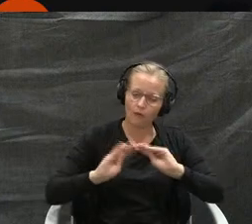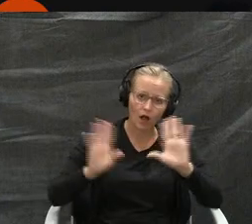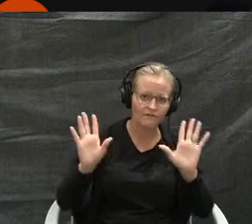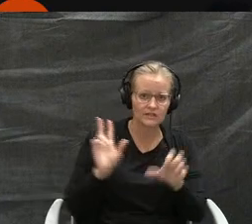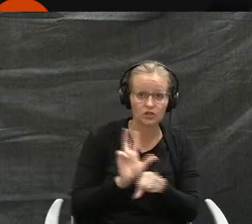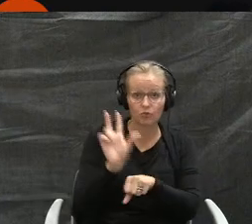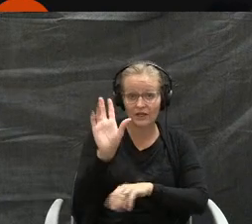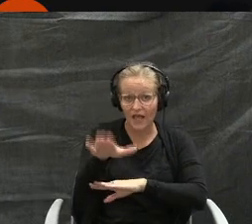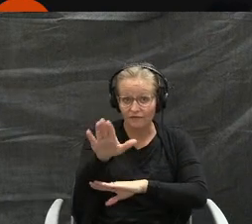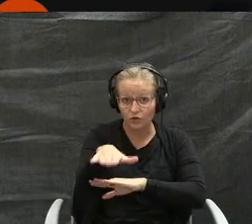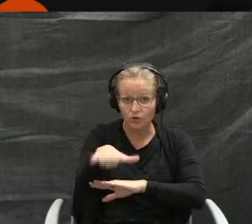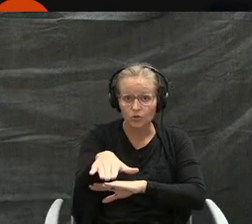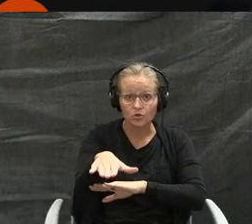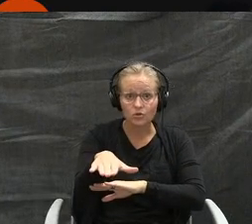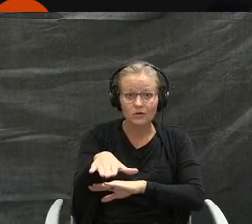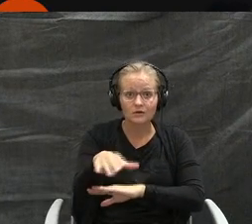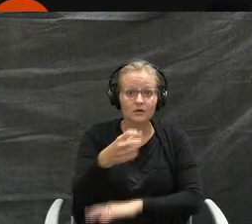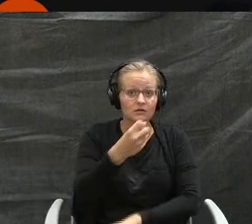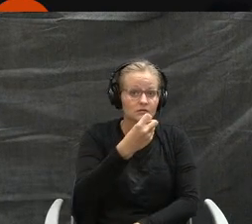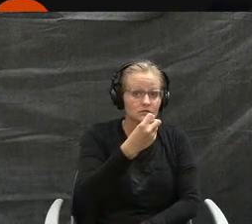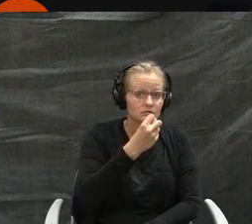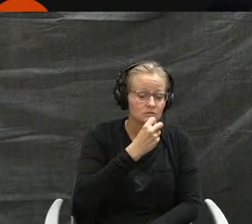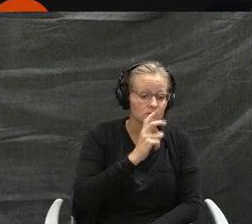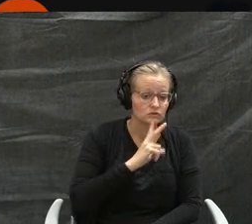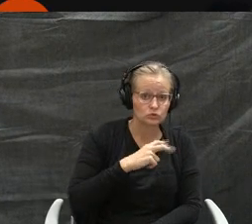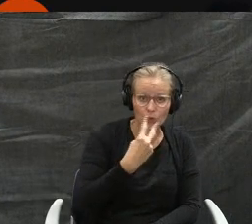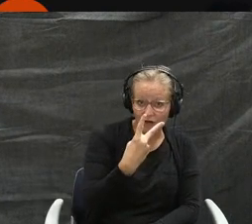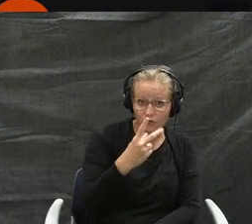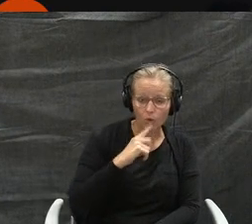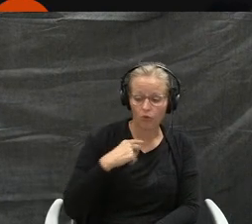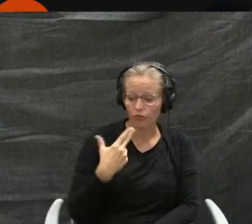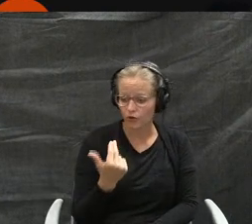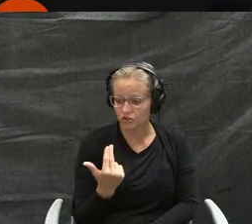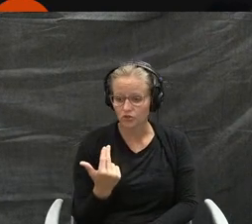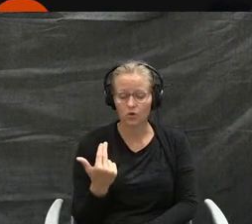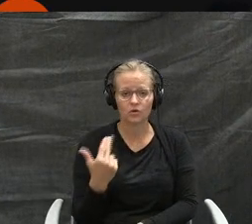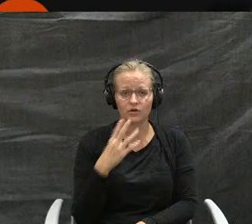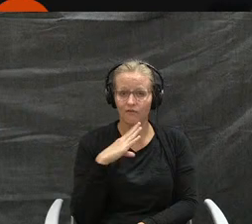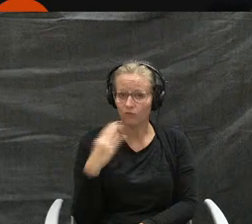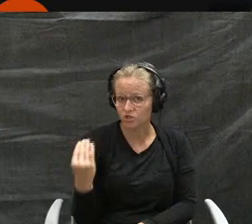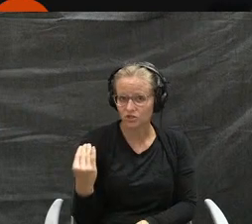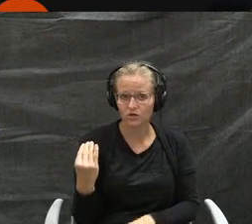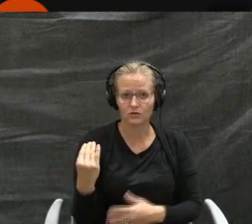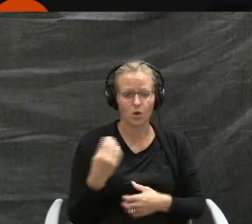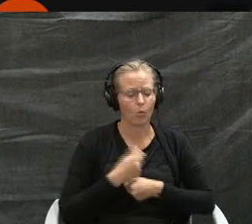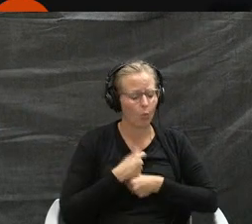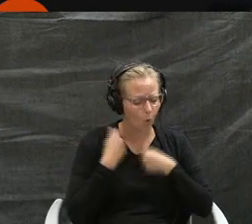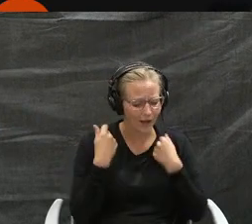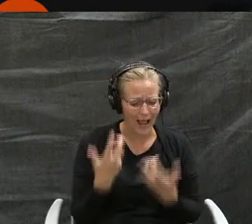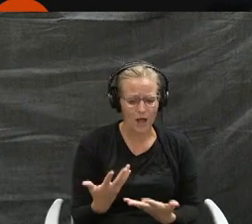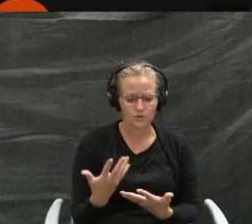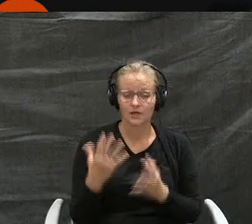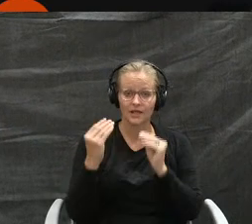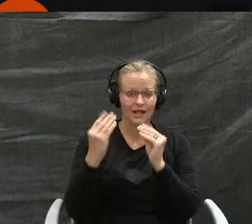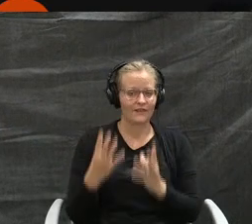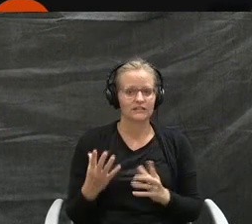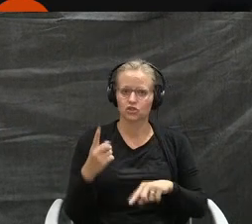the afternoon, 1213 and 14 year olds were worn out and it was hard for teachers to get a lot out of the kids in that seventh